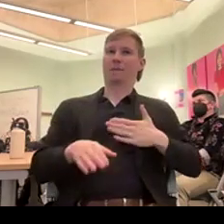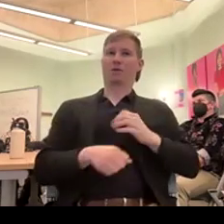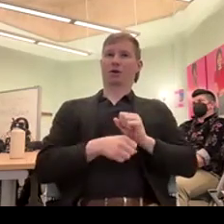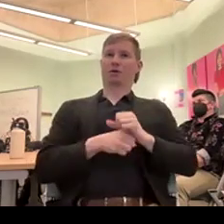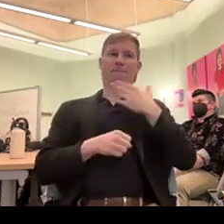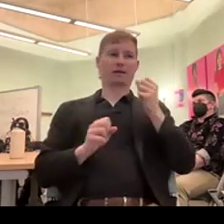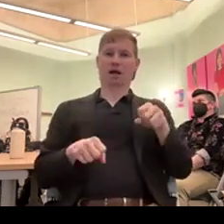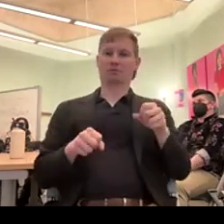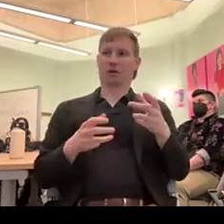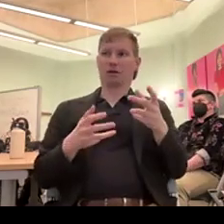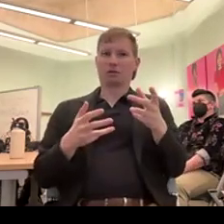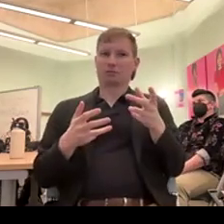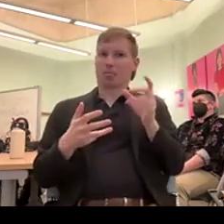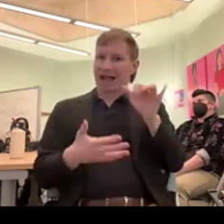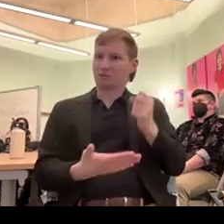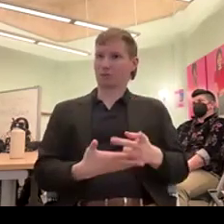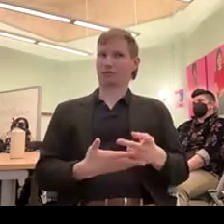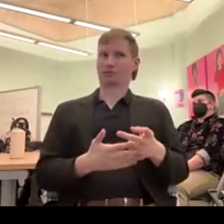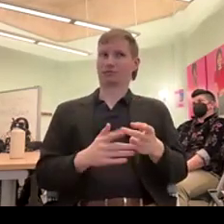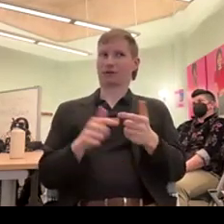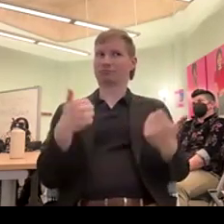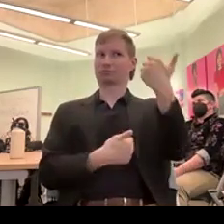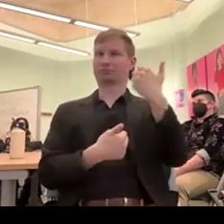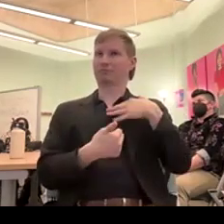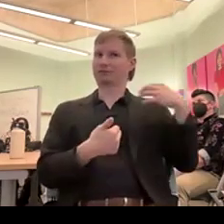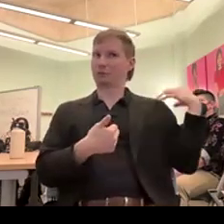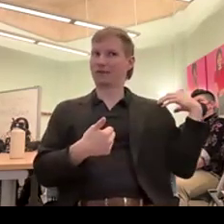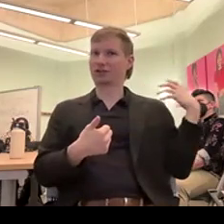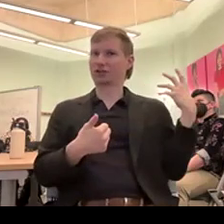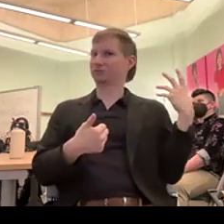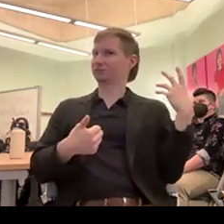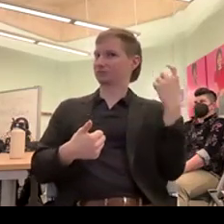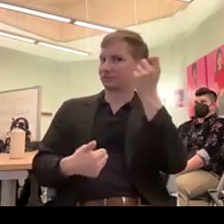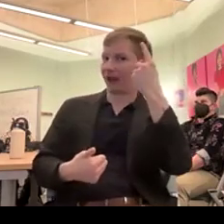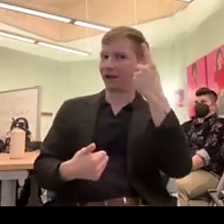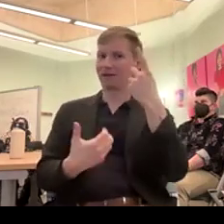these accommodations allow me to do my work to the best of my ability. And they're approved.